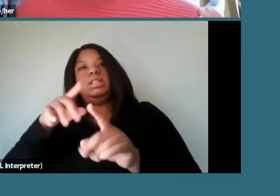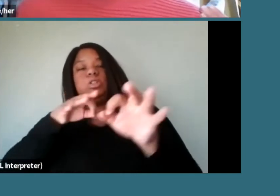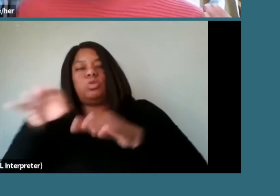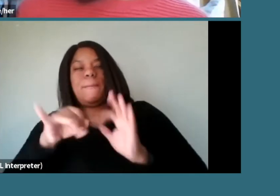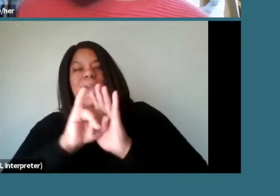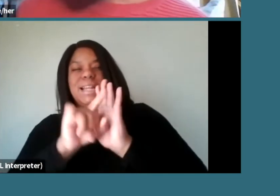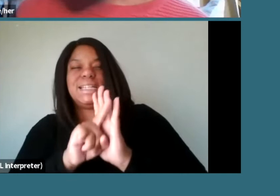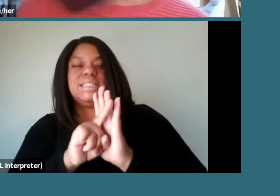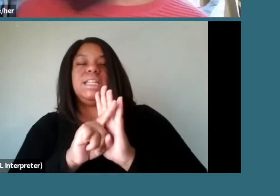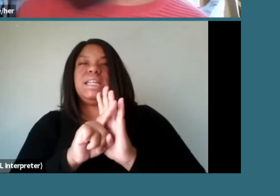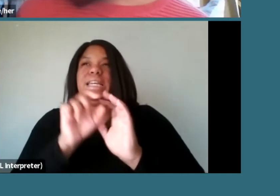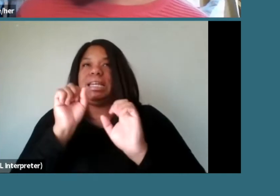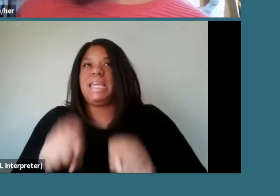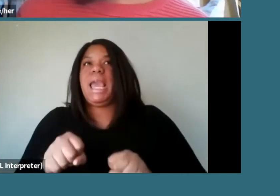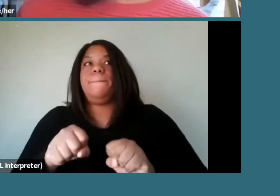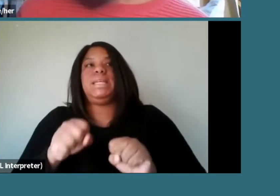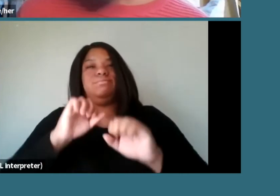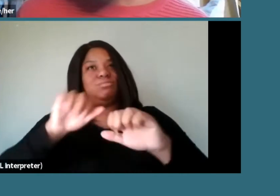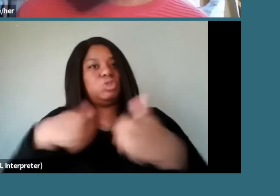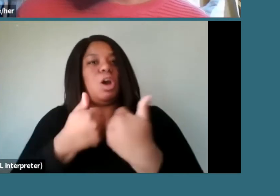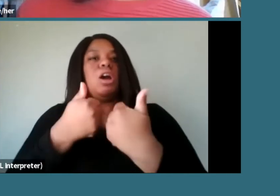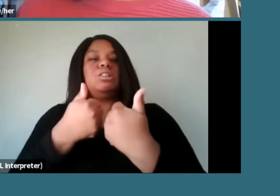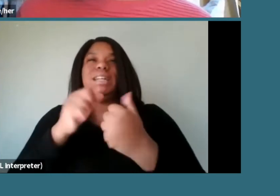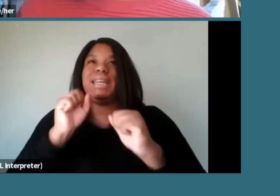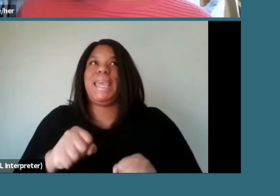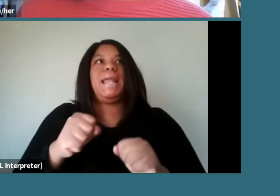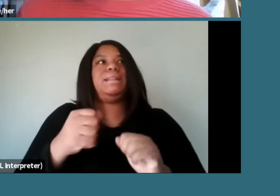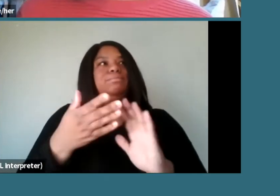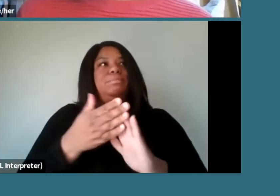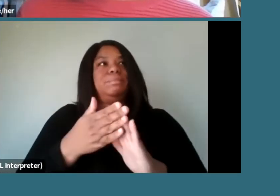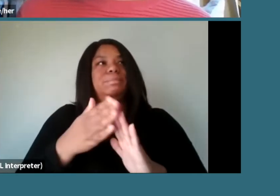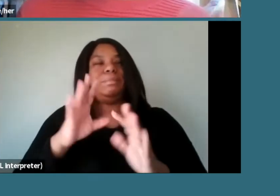it can be very charged, it can be political and understanding